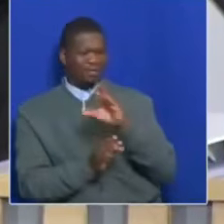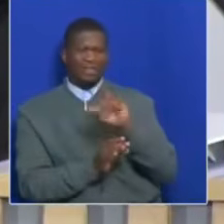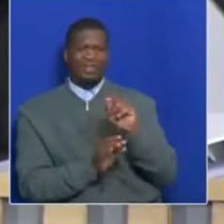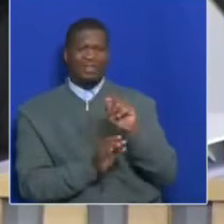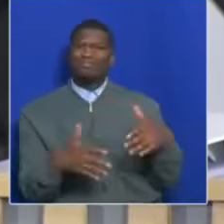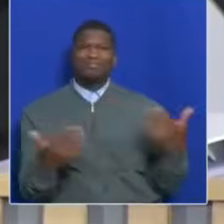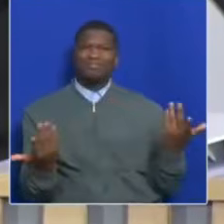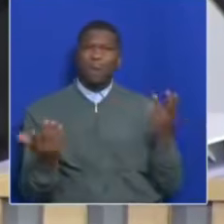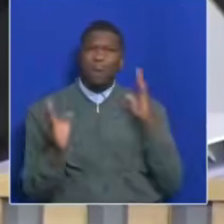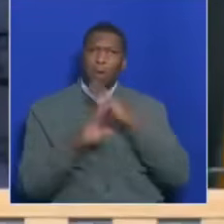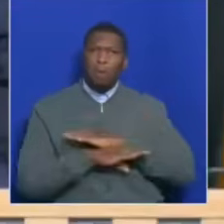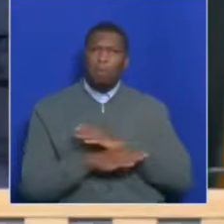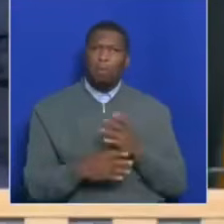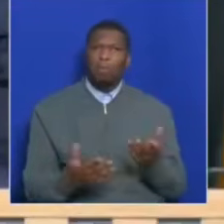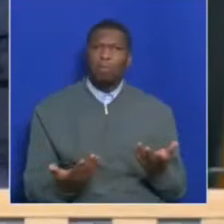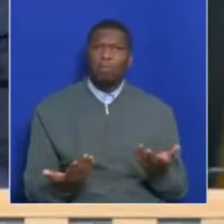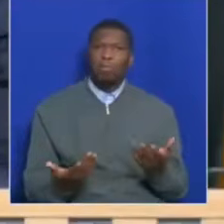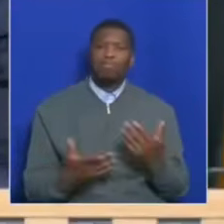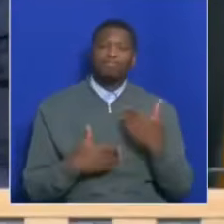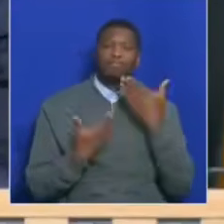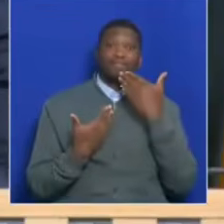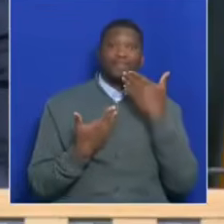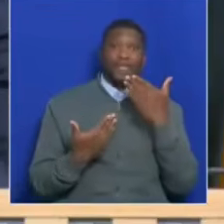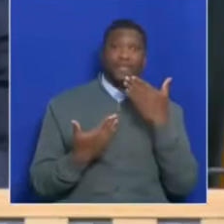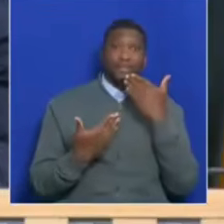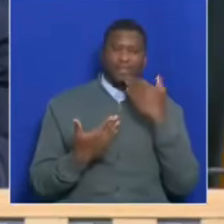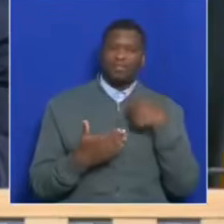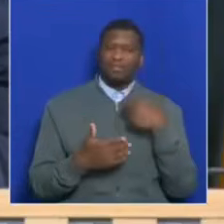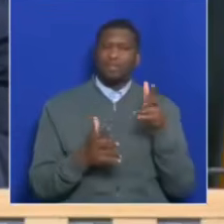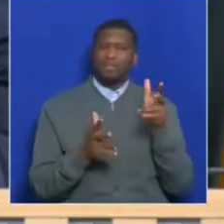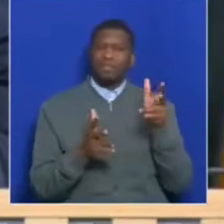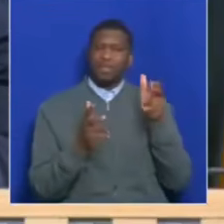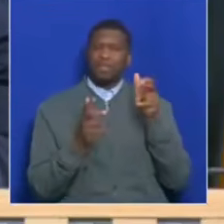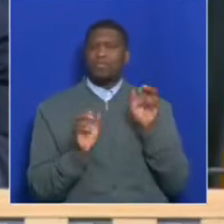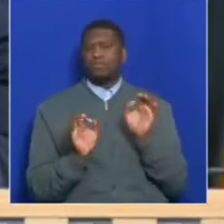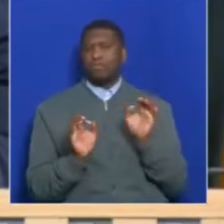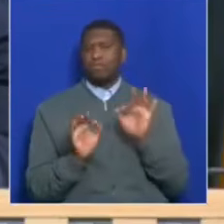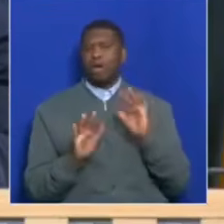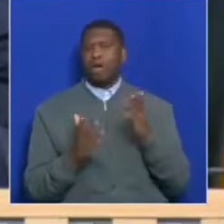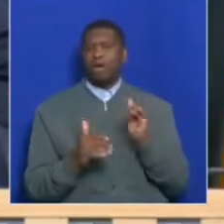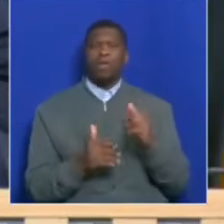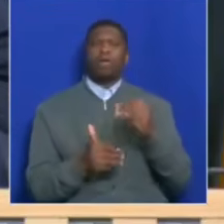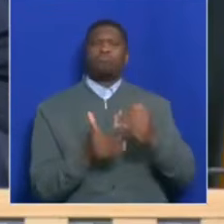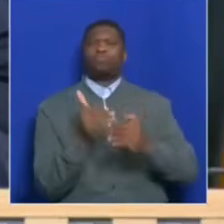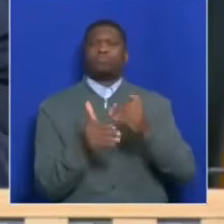Thank you. Uh yeah, I hear you on the modus operandi. My my my issue and you've responded